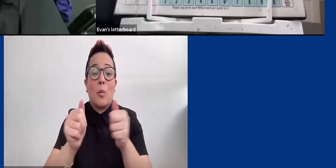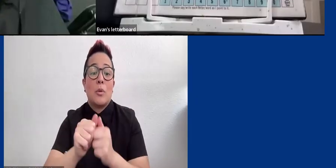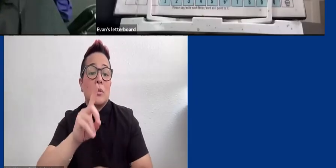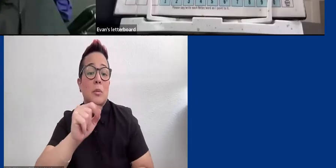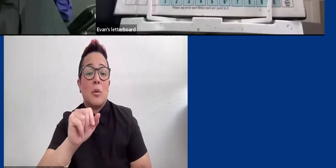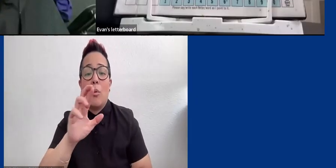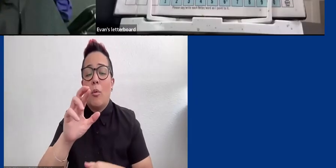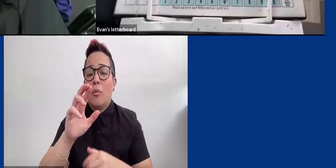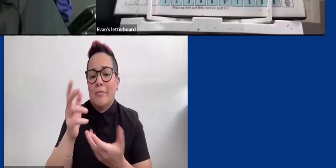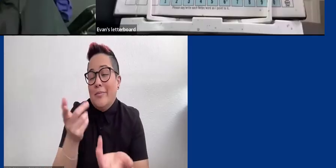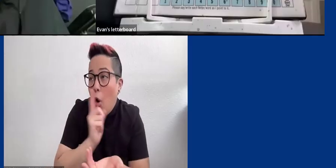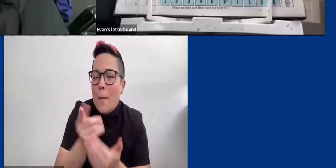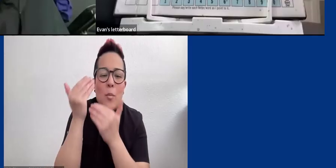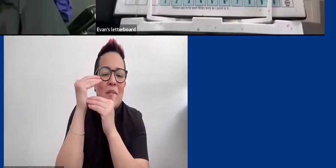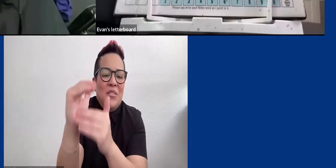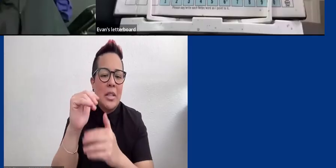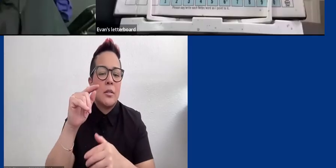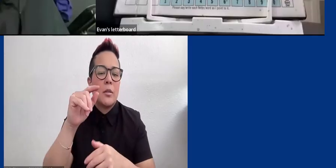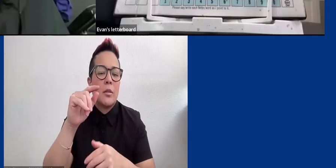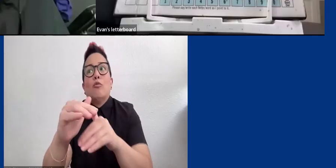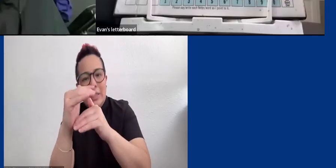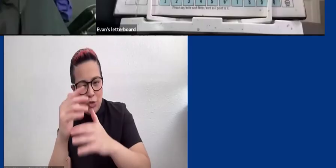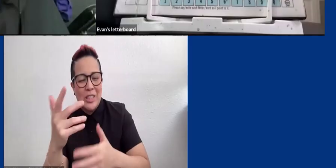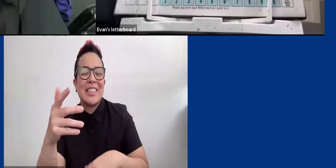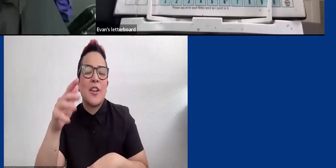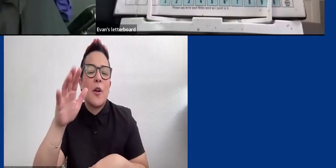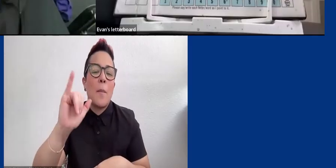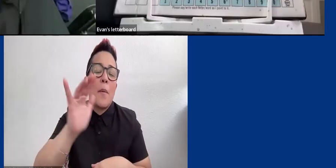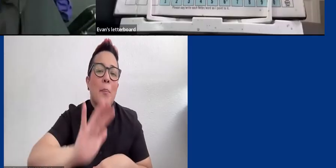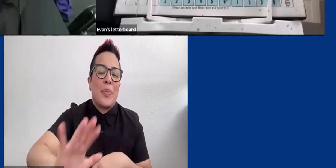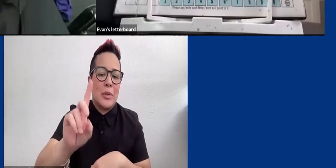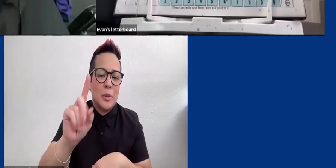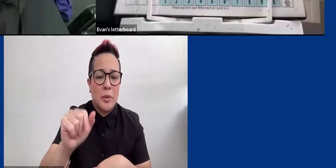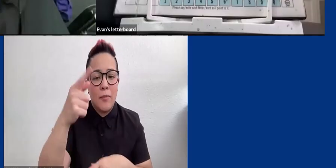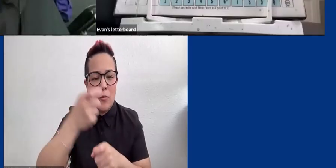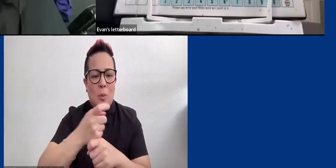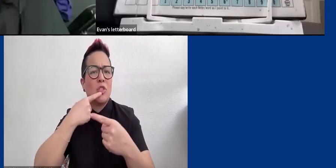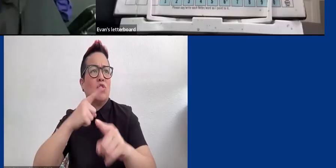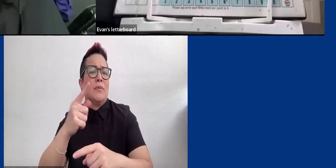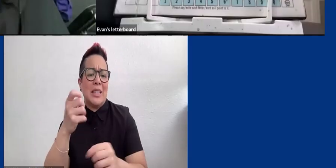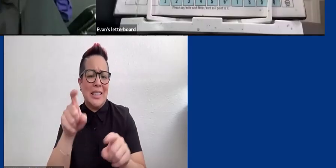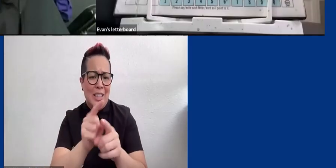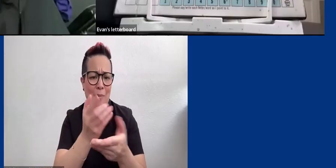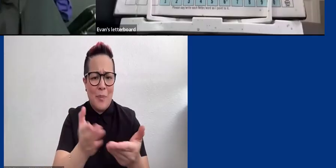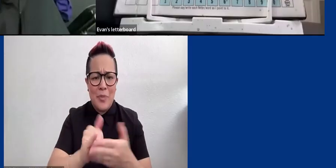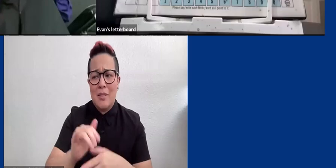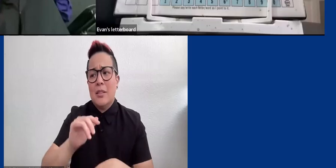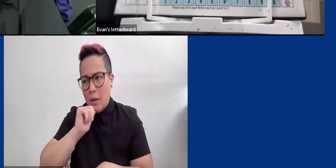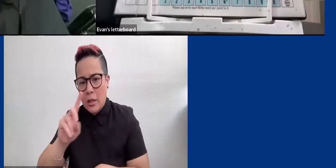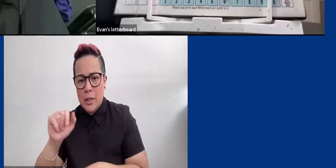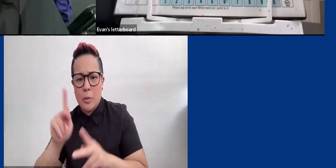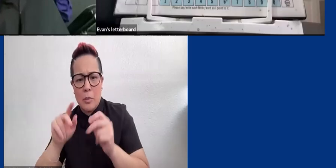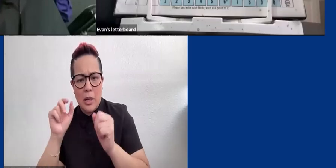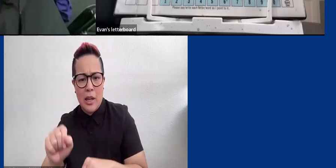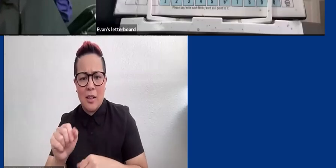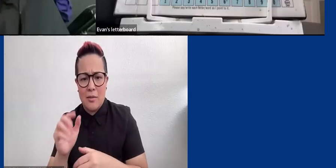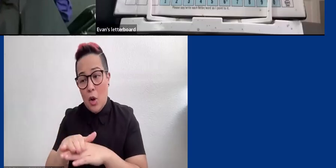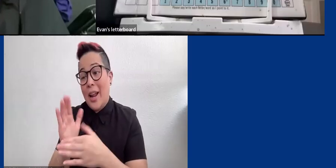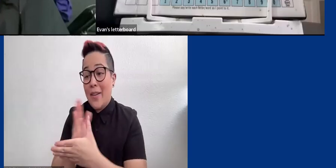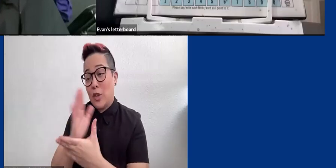achieving the same things that non-disabled people of average intelligence can achieve. By definition, the American Heritage Medical